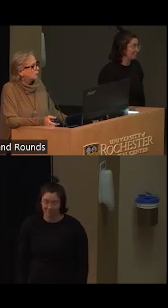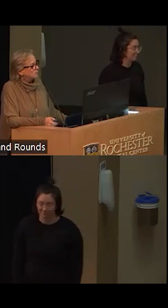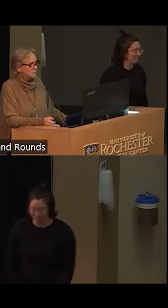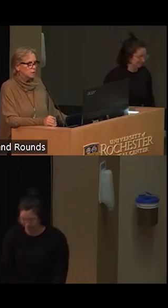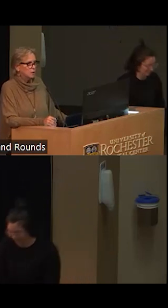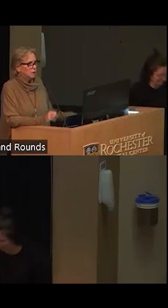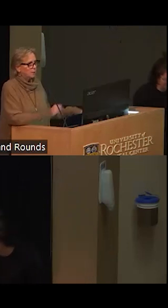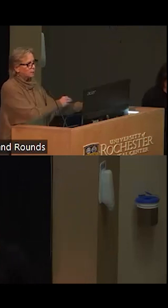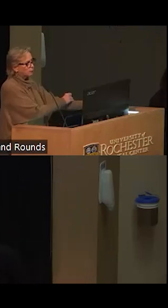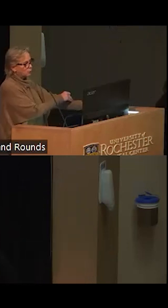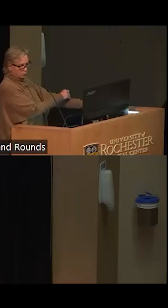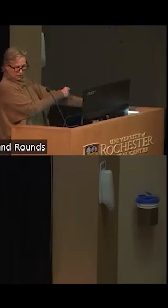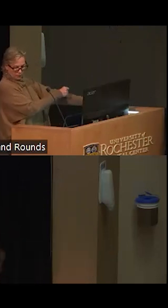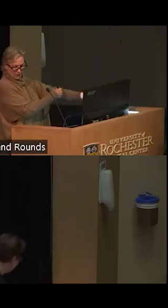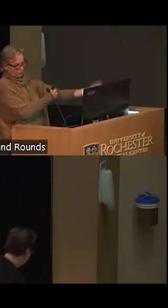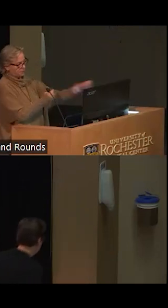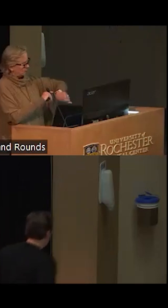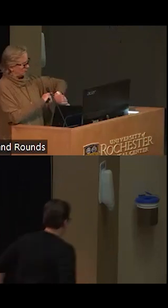so I'm just going to share a couple of quick do I have a minute